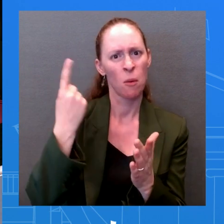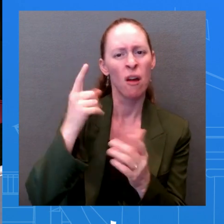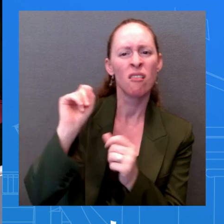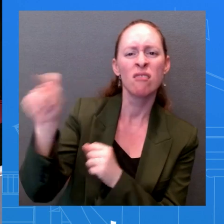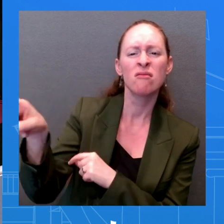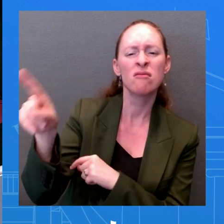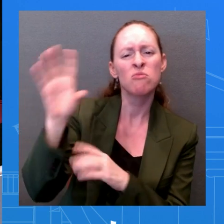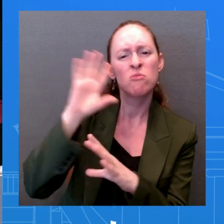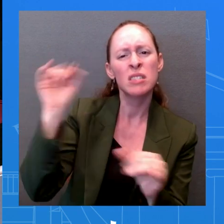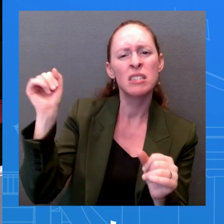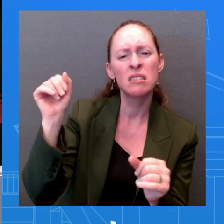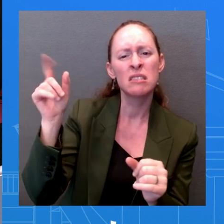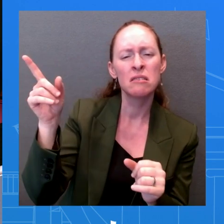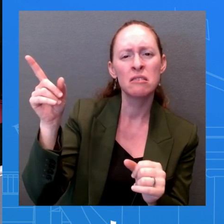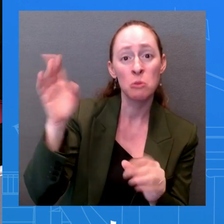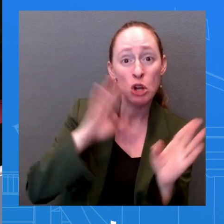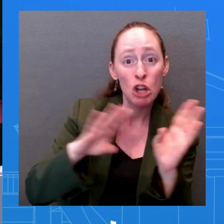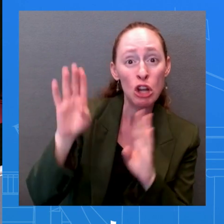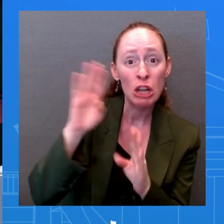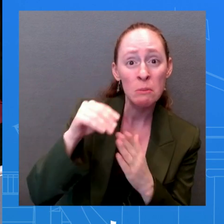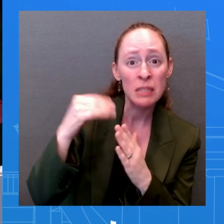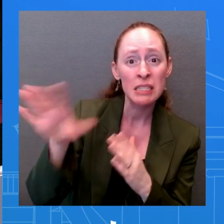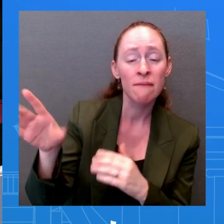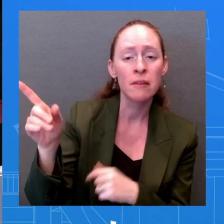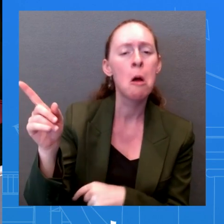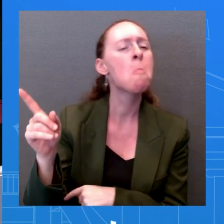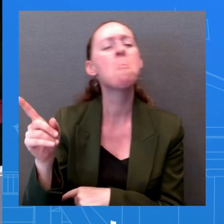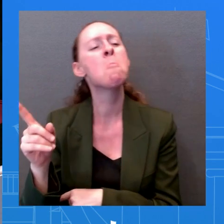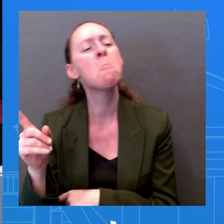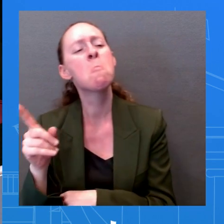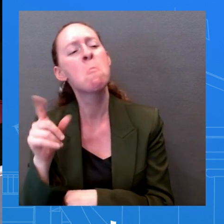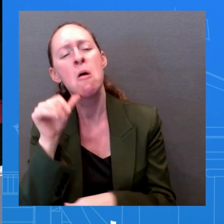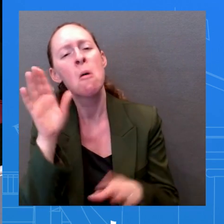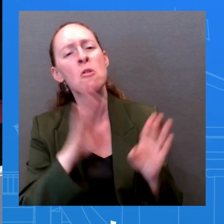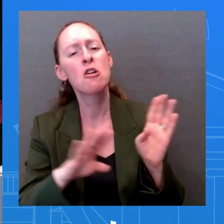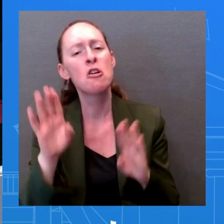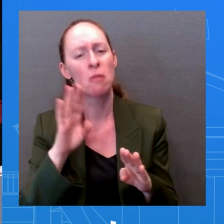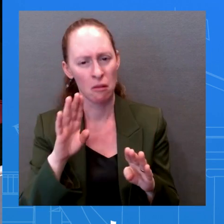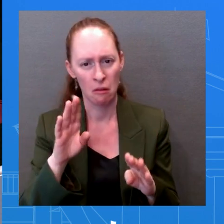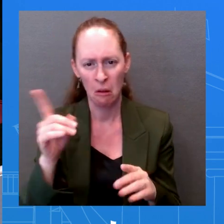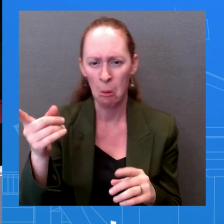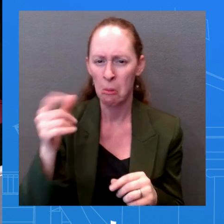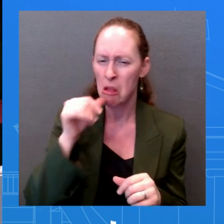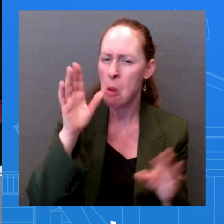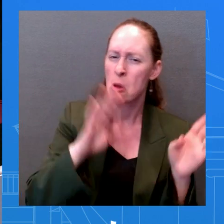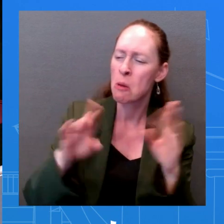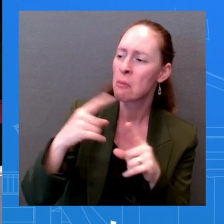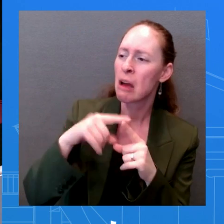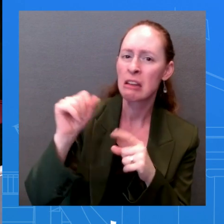And then he said he wasn't concerned about the stock market selloff, because he said the stock market doesn't represent the broader economy.